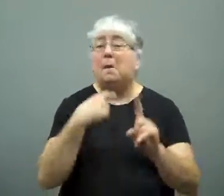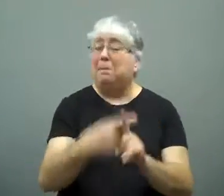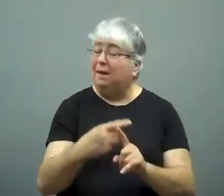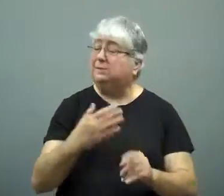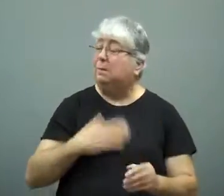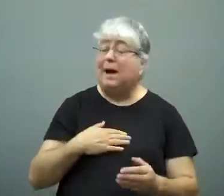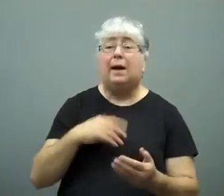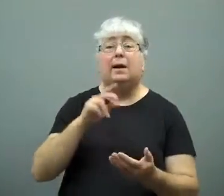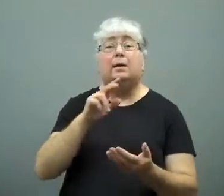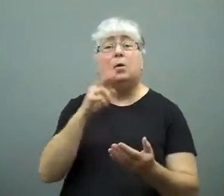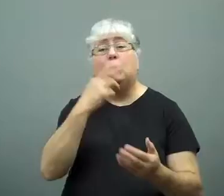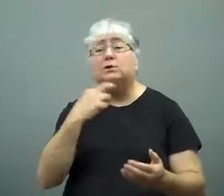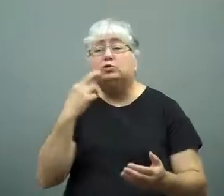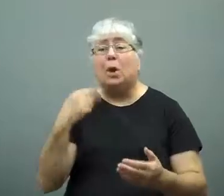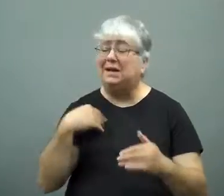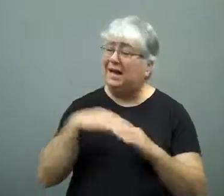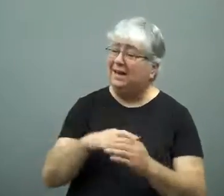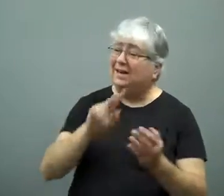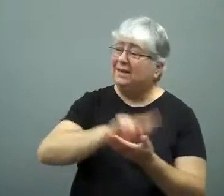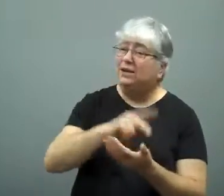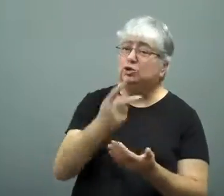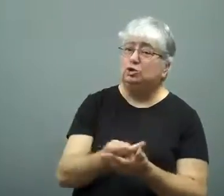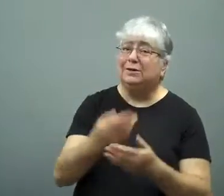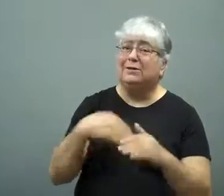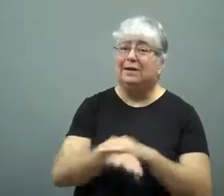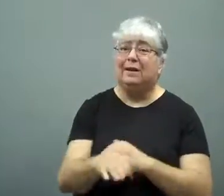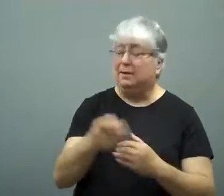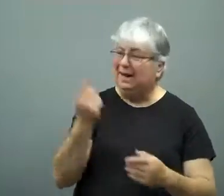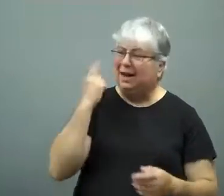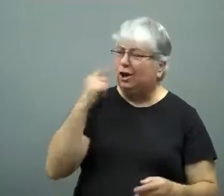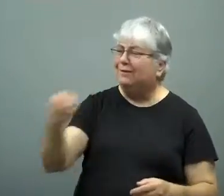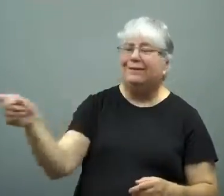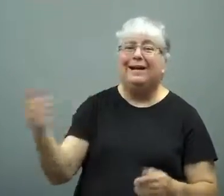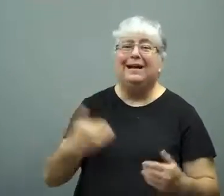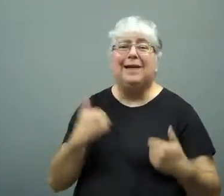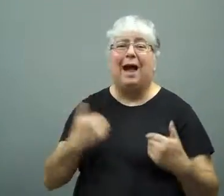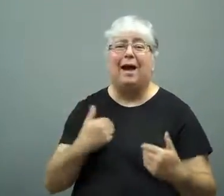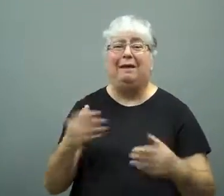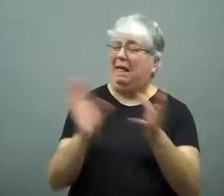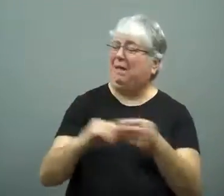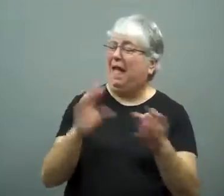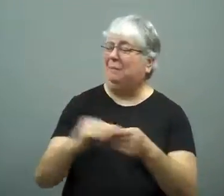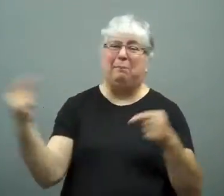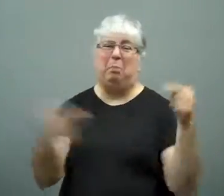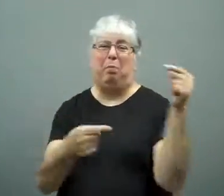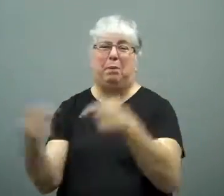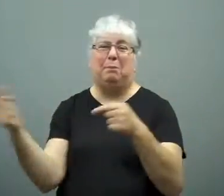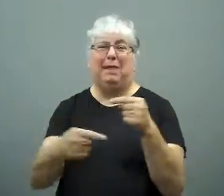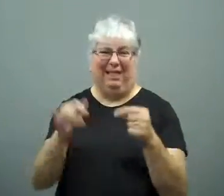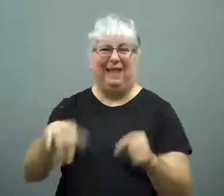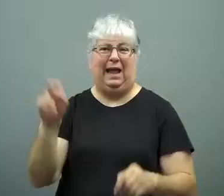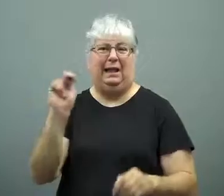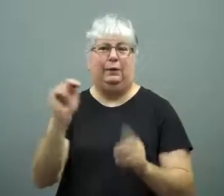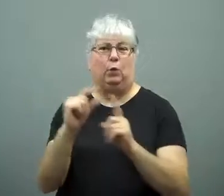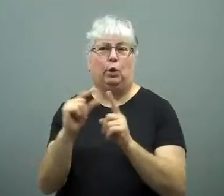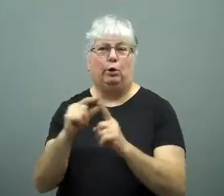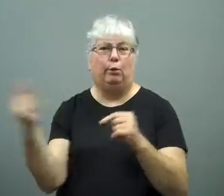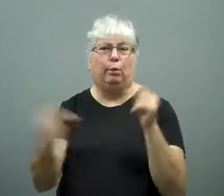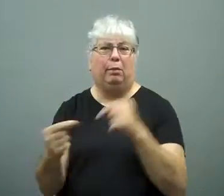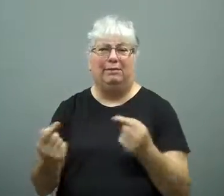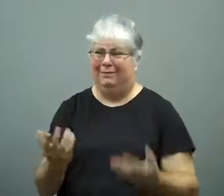She would go into her restaurant's kitchen and hear young people